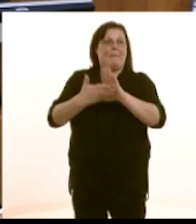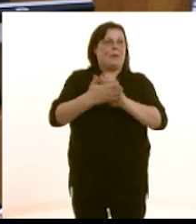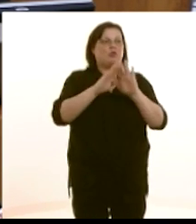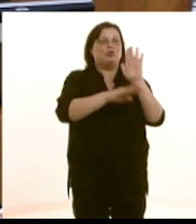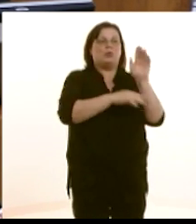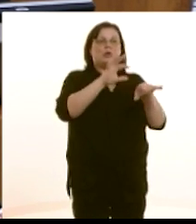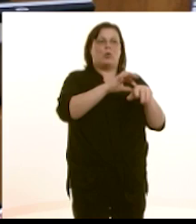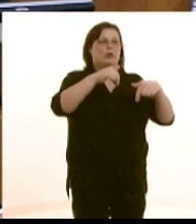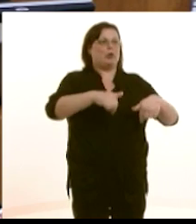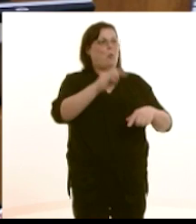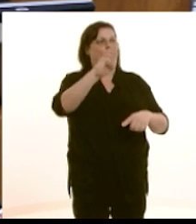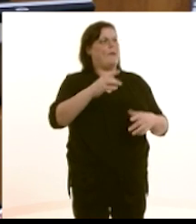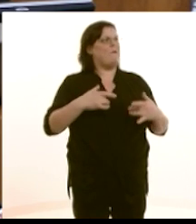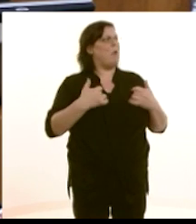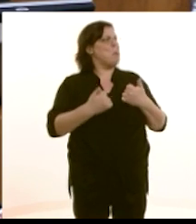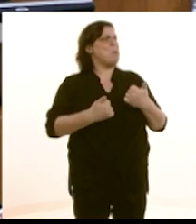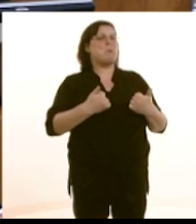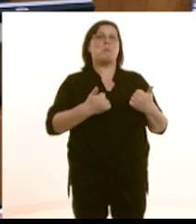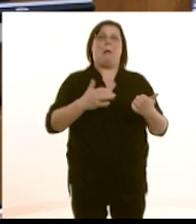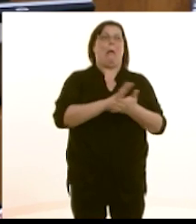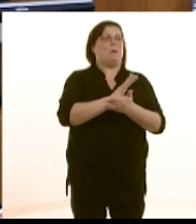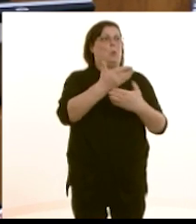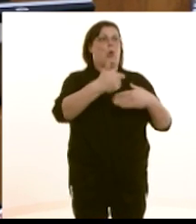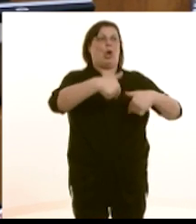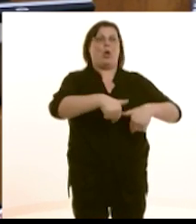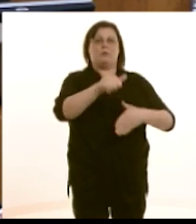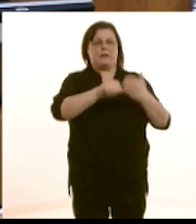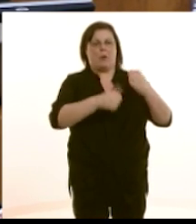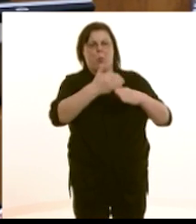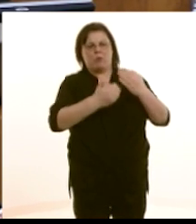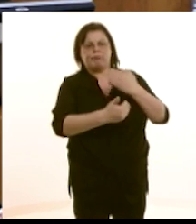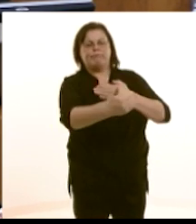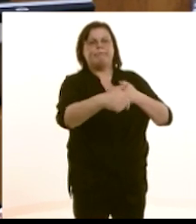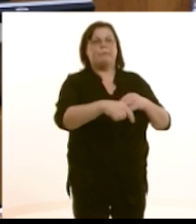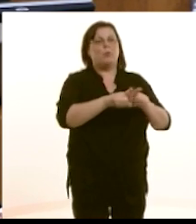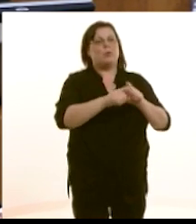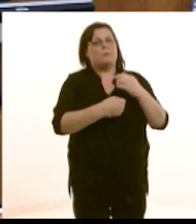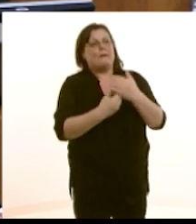attractive place to begin their careers, and also, I believe, to develop their careers.